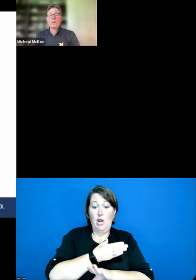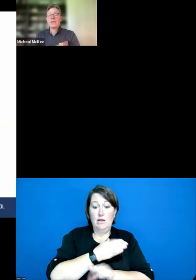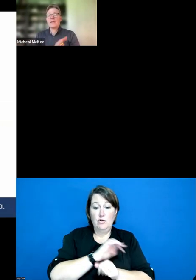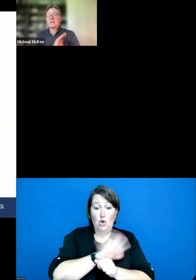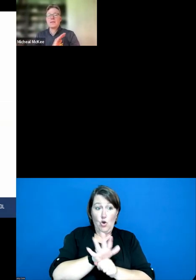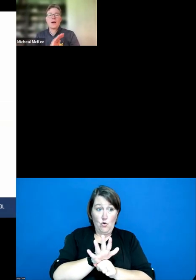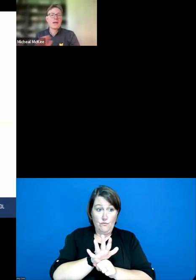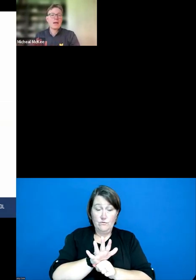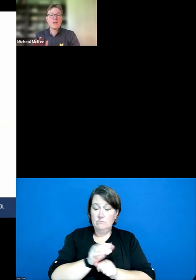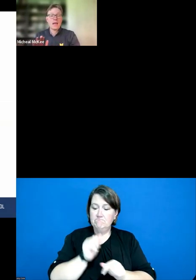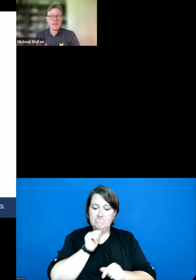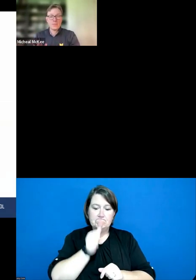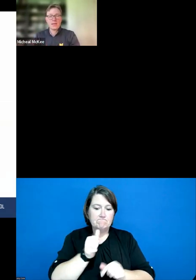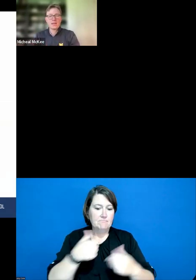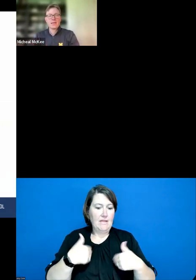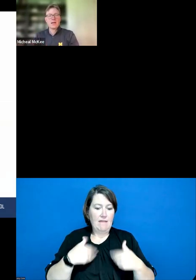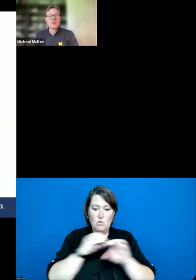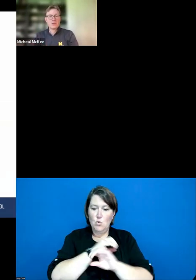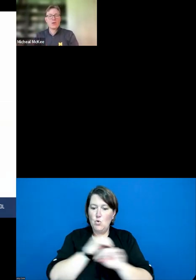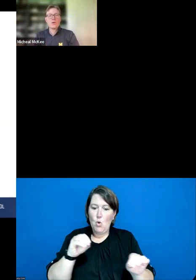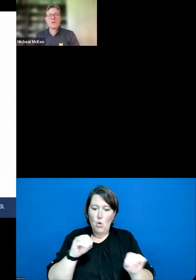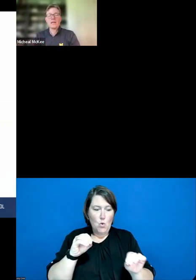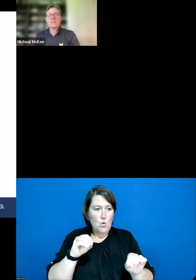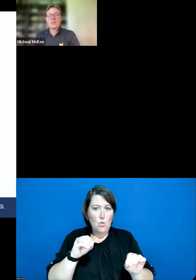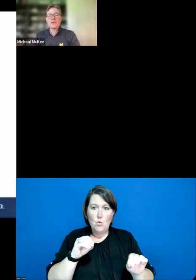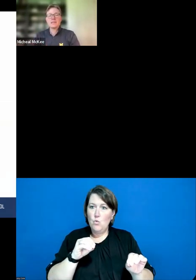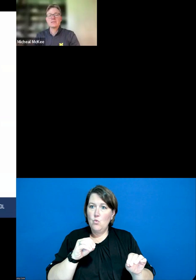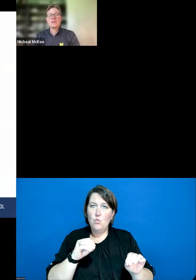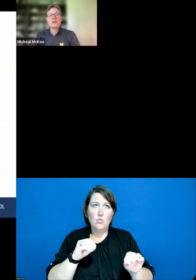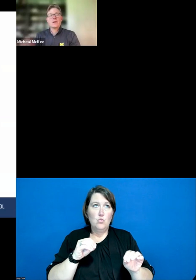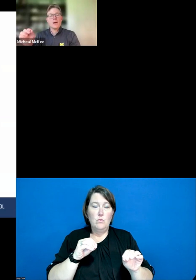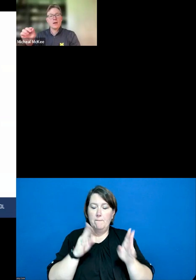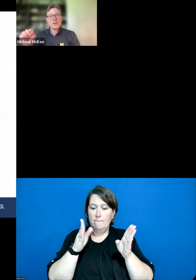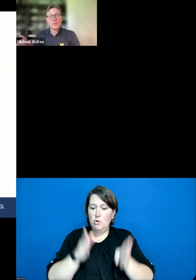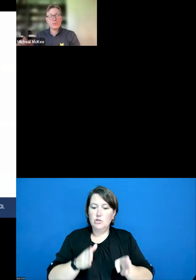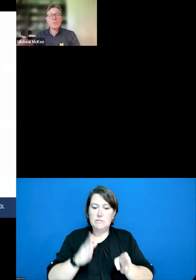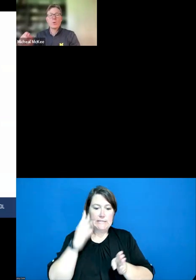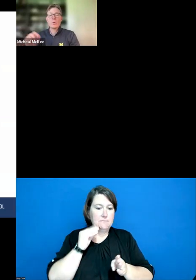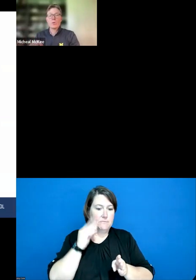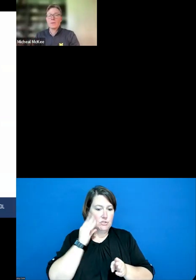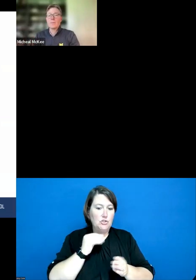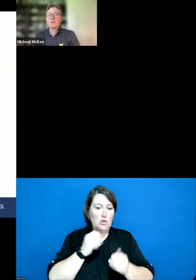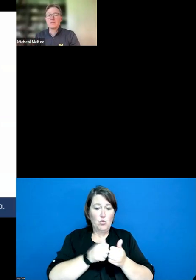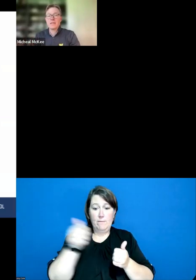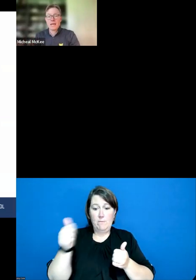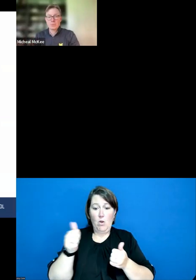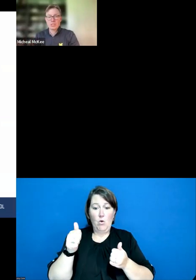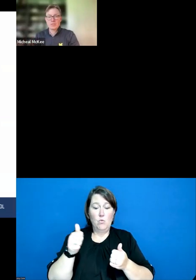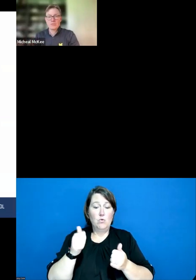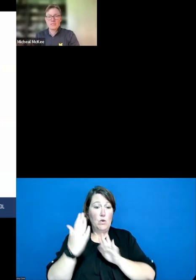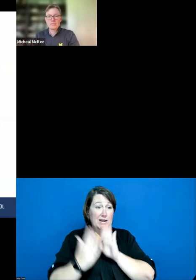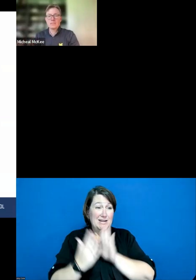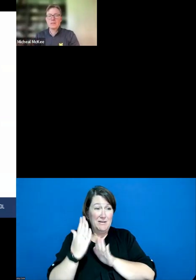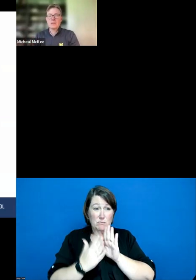we did not have anybody that I recall experience either remote or in person captioning services.